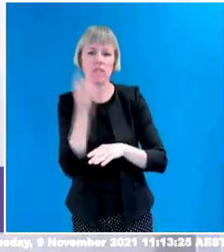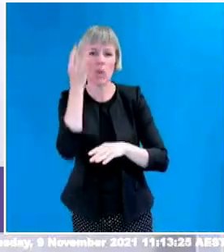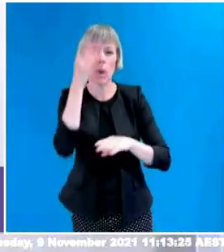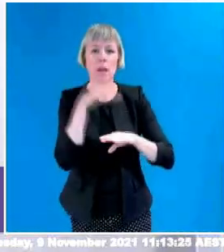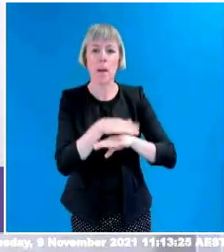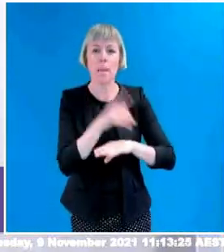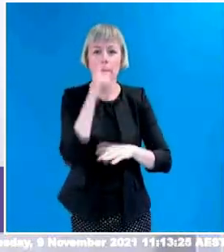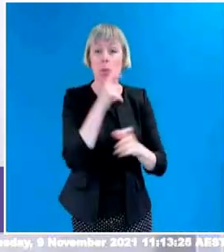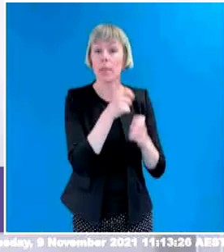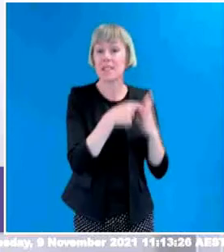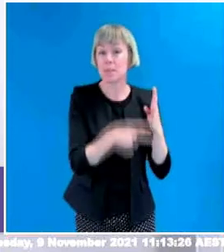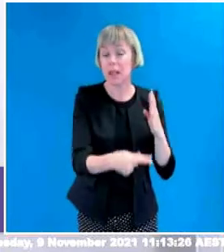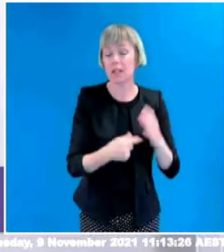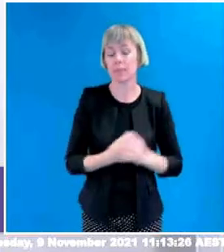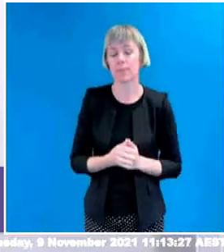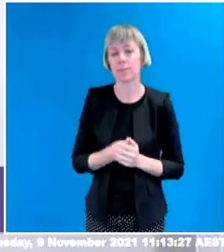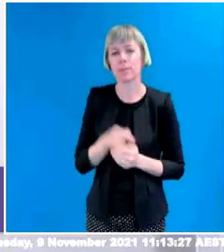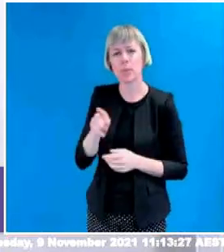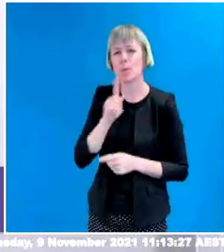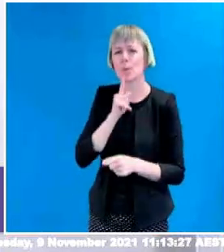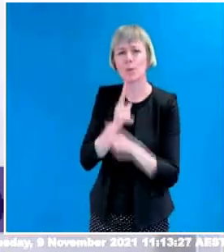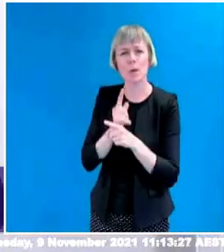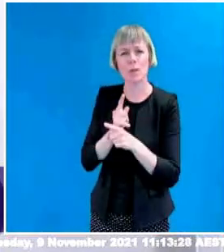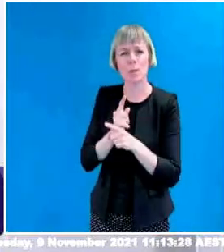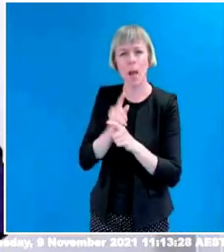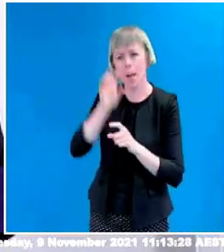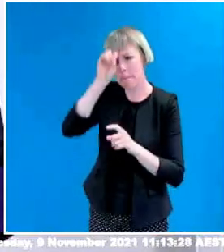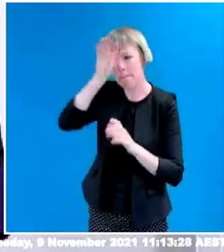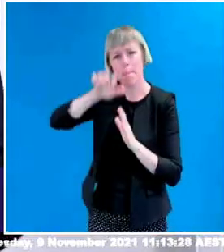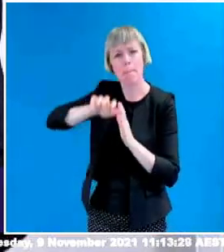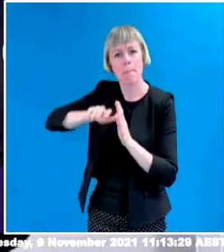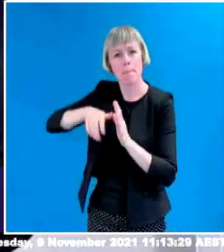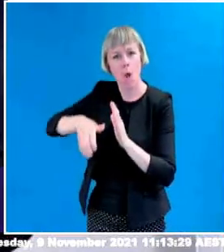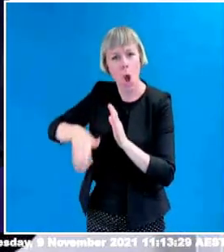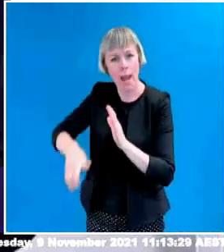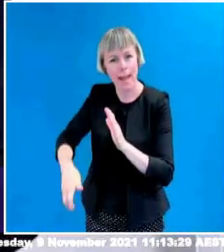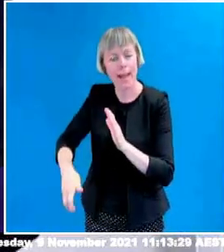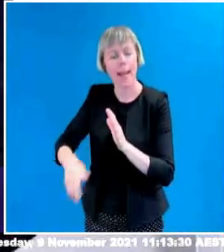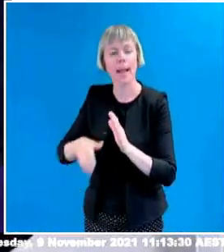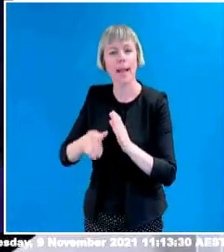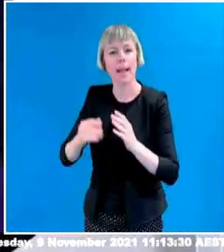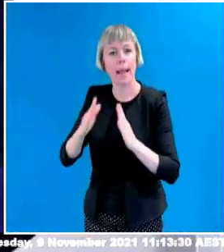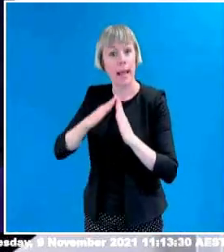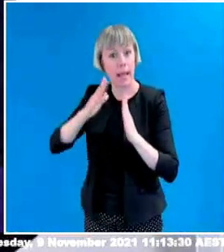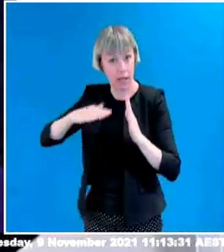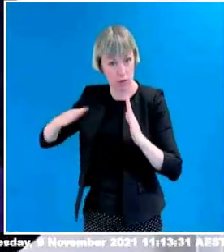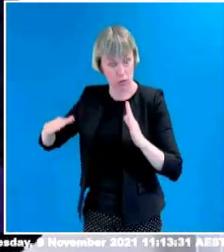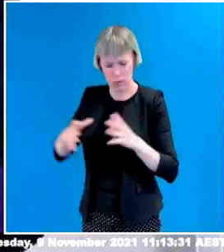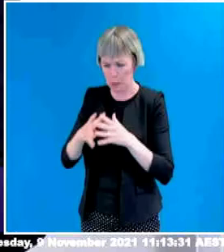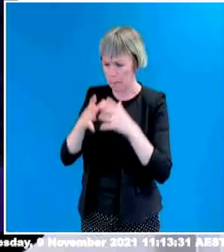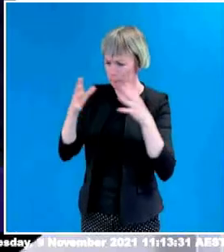For example, you mentioned the mining or extracting industry. They are quite big in looking at these principles.